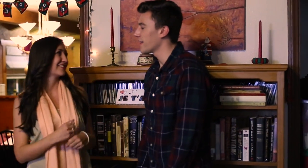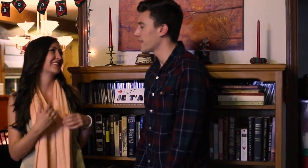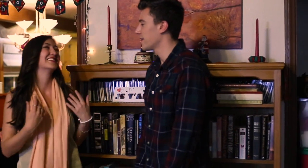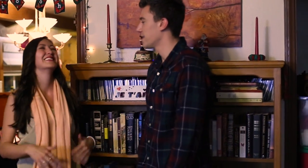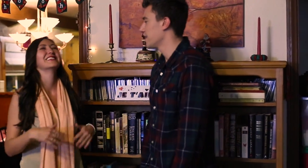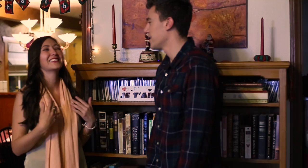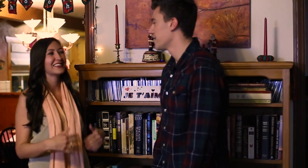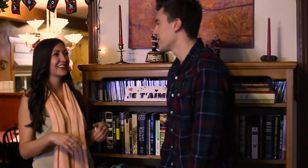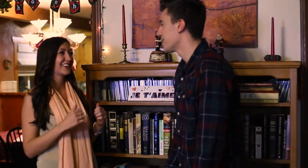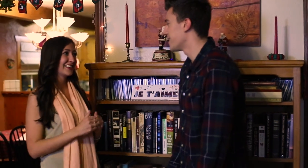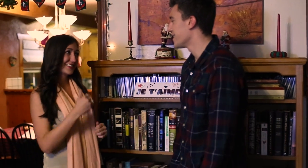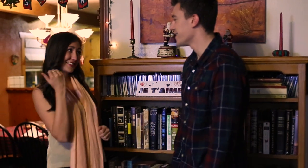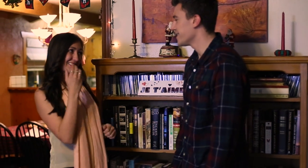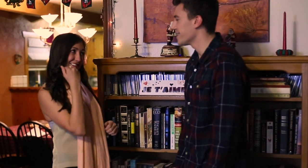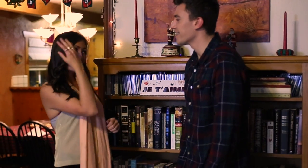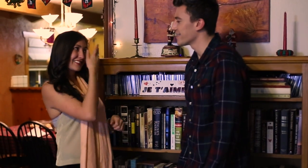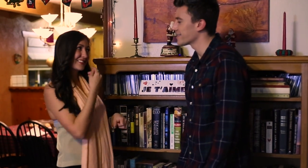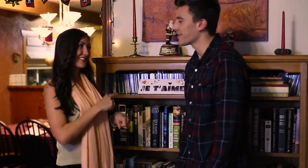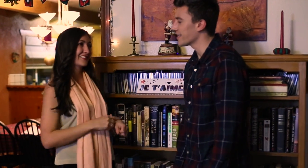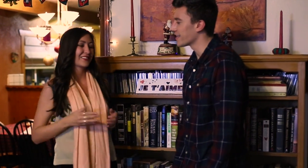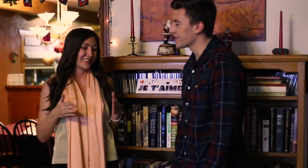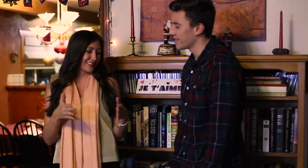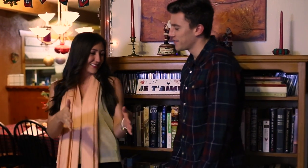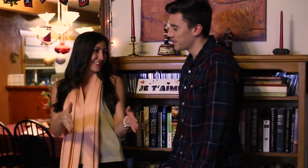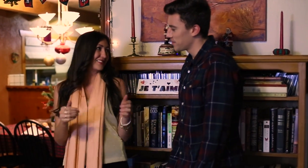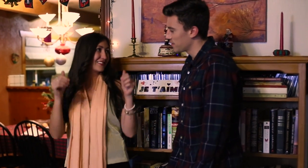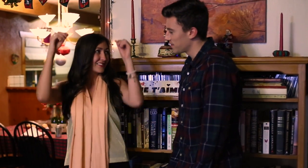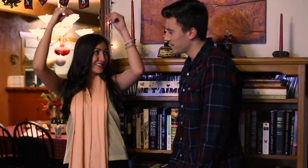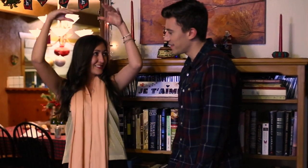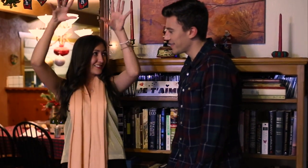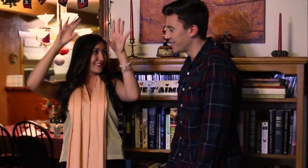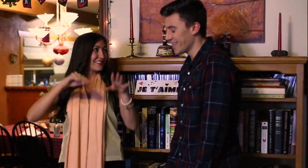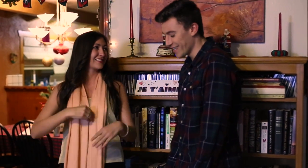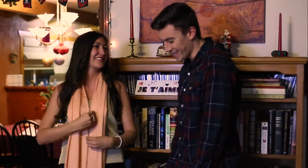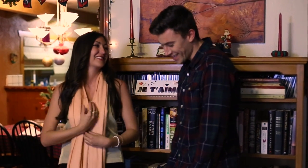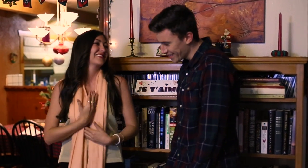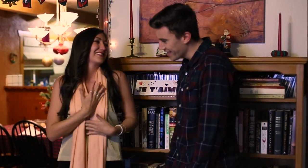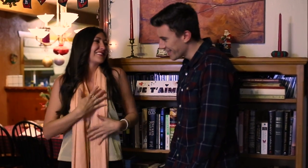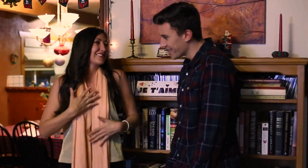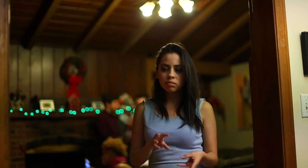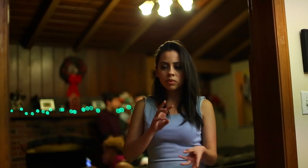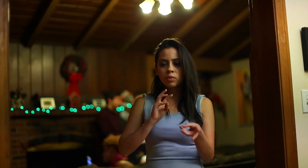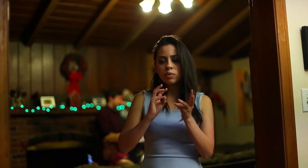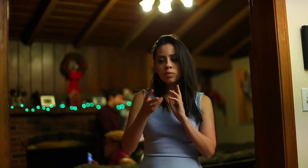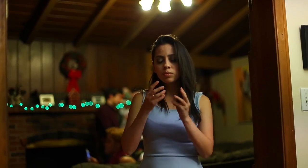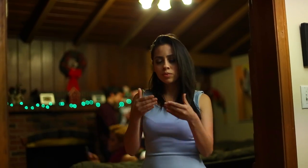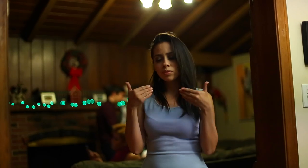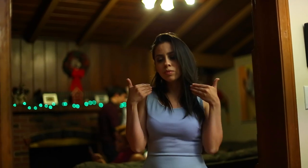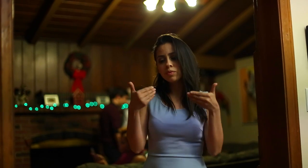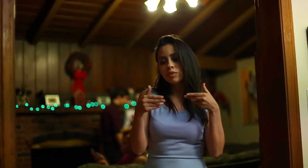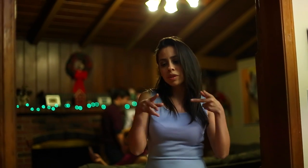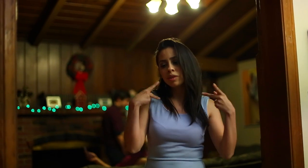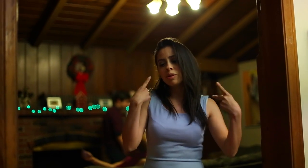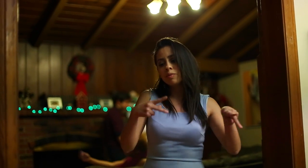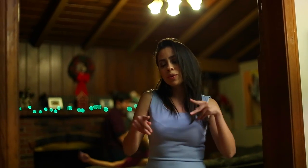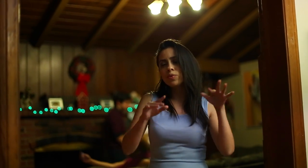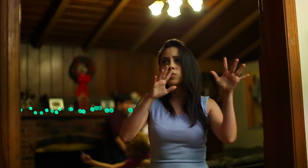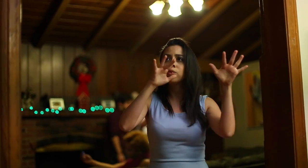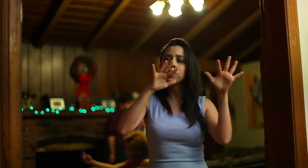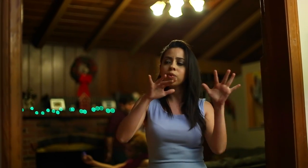It's the most beautiful time of the year. Lights fill the streets spreading so much cheer. I should be playing in the winter snow.